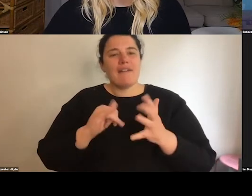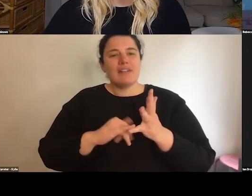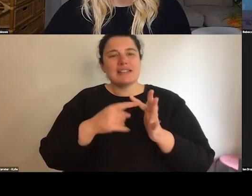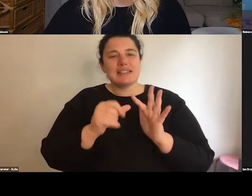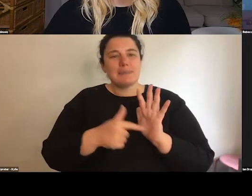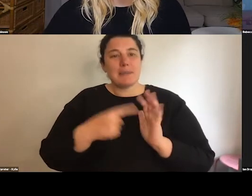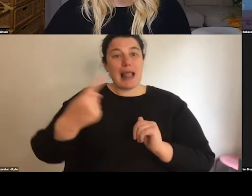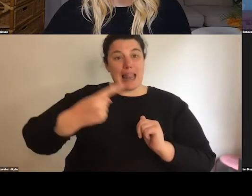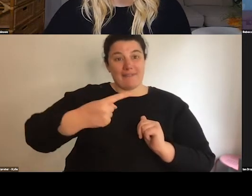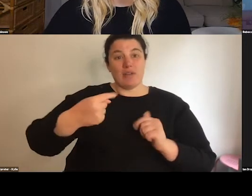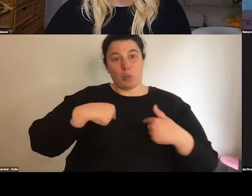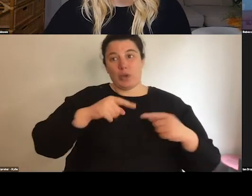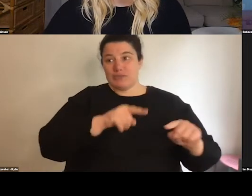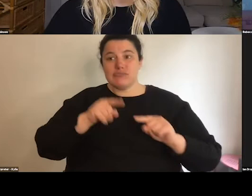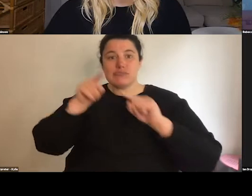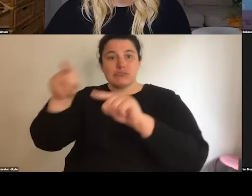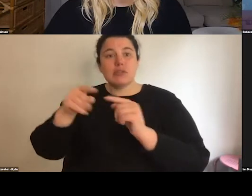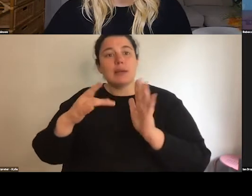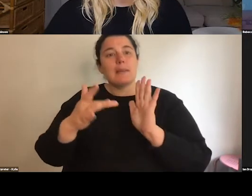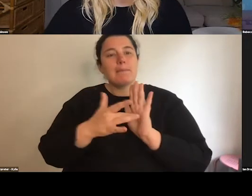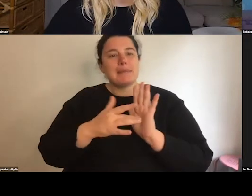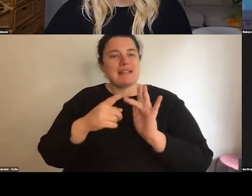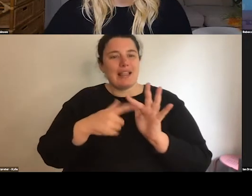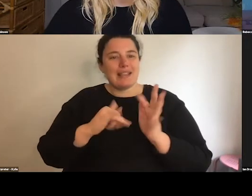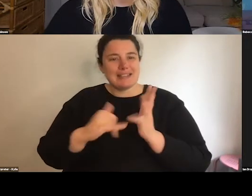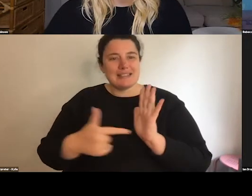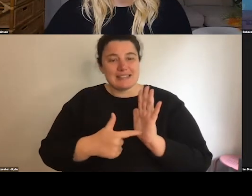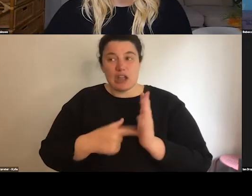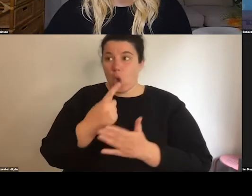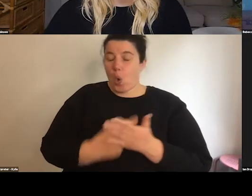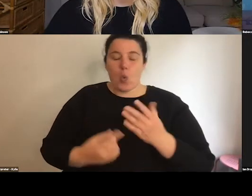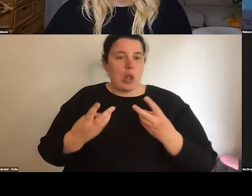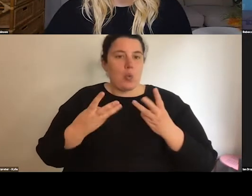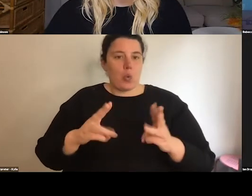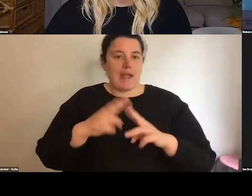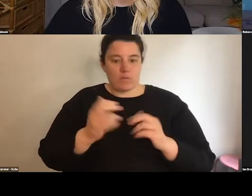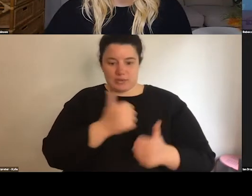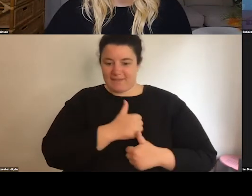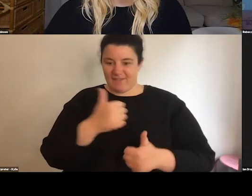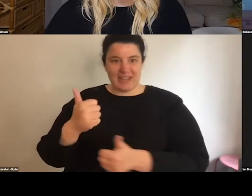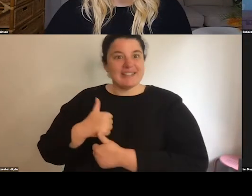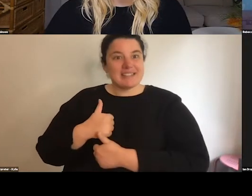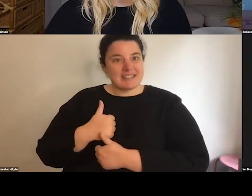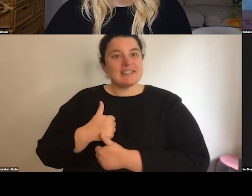into the Middle East, the only outlet for Defence personnel on 9 and 12-month